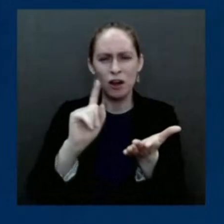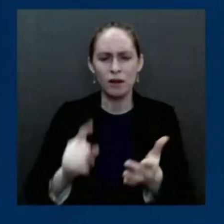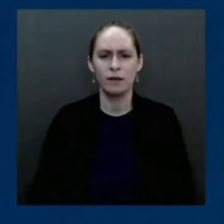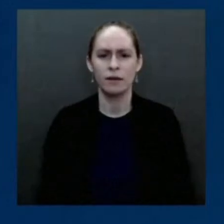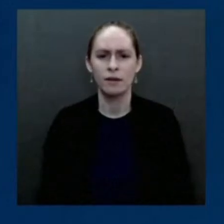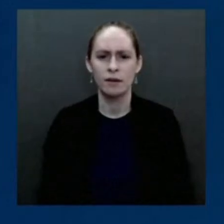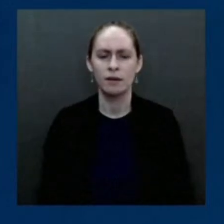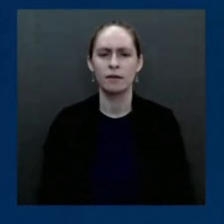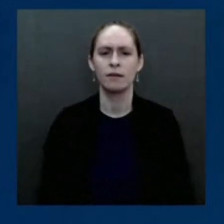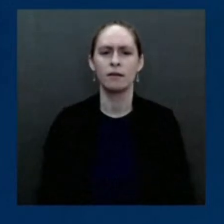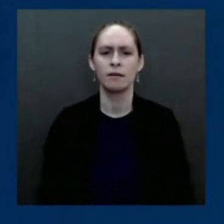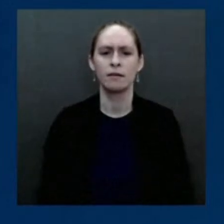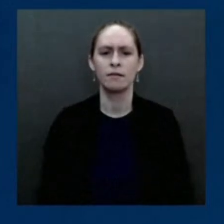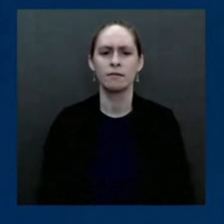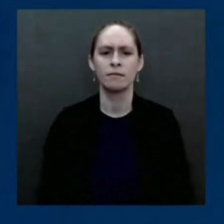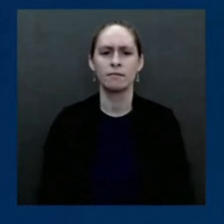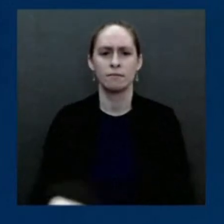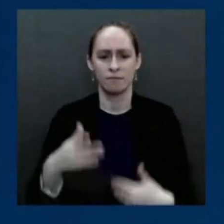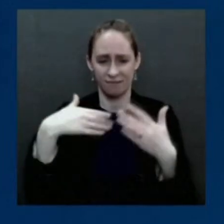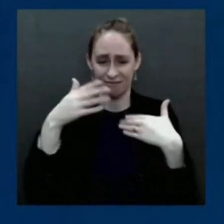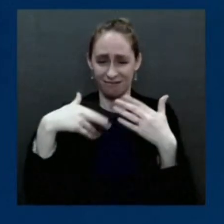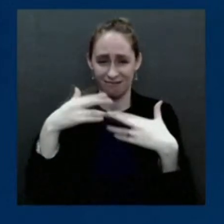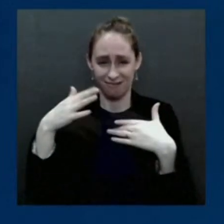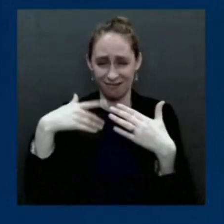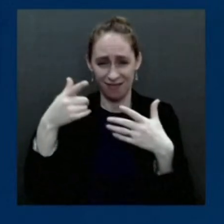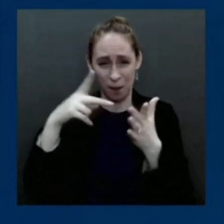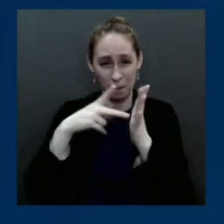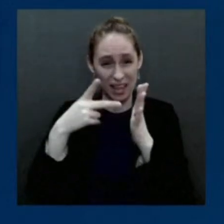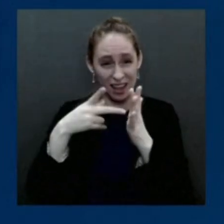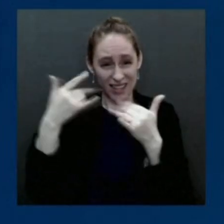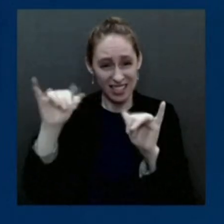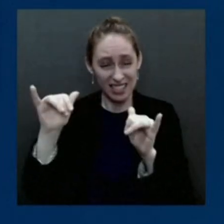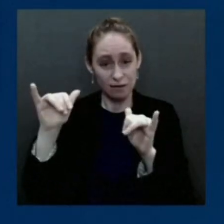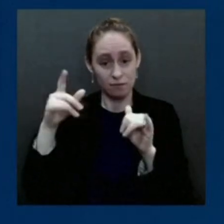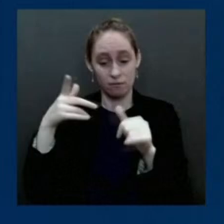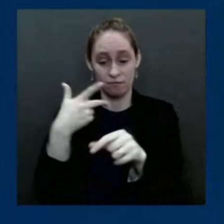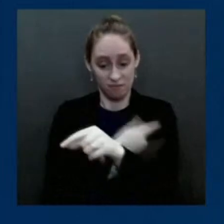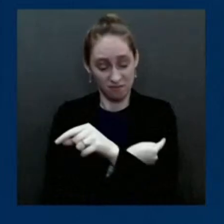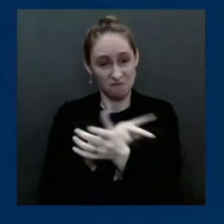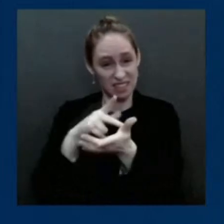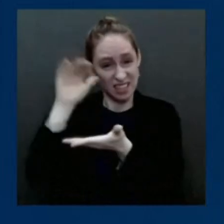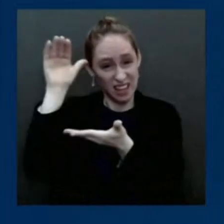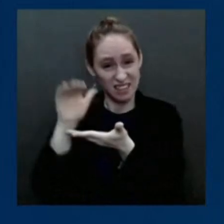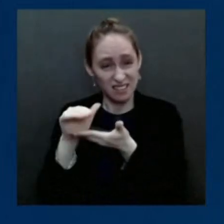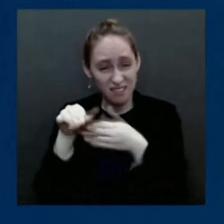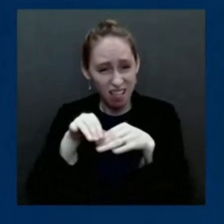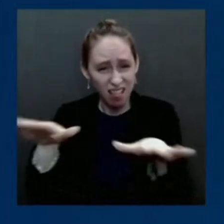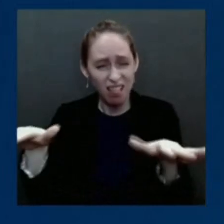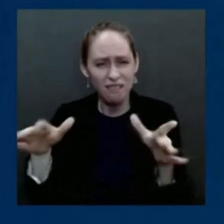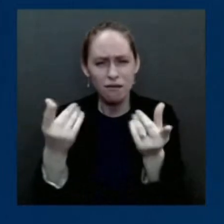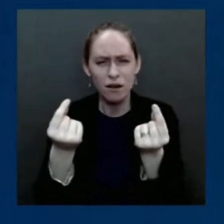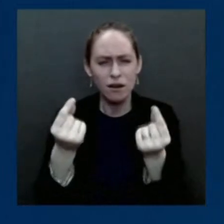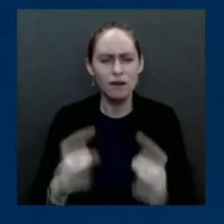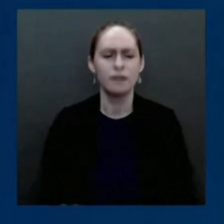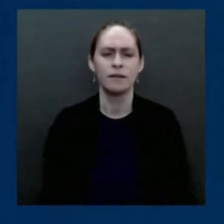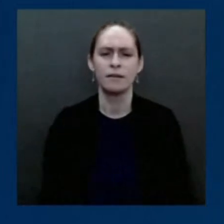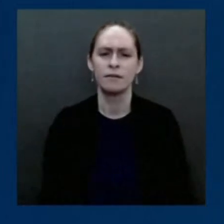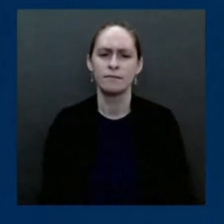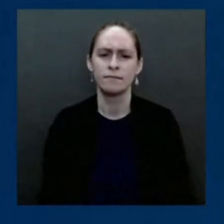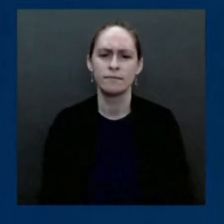CONTAGIOUS AFTER FIVE DAYS NO MATTER WHAT YOUR VACCINATION STATUS IS?